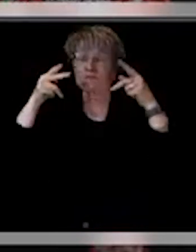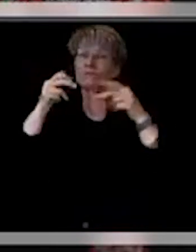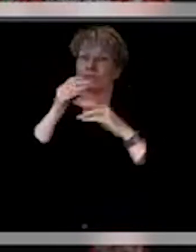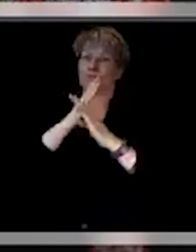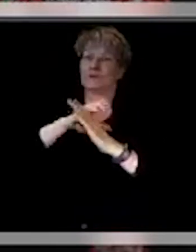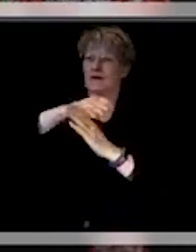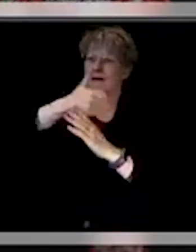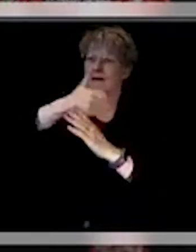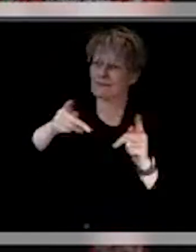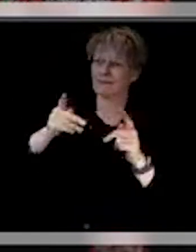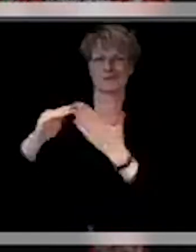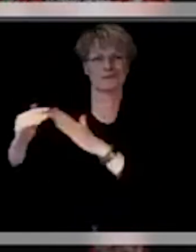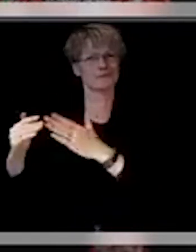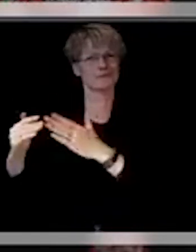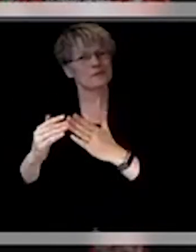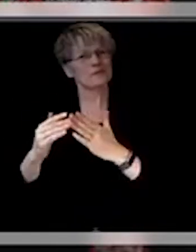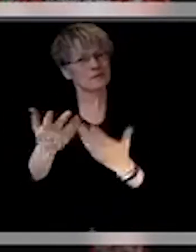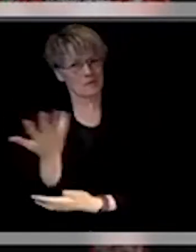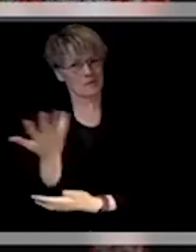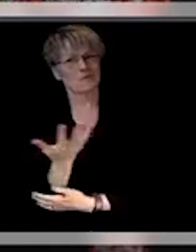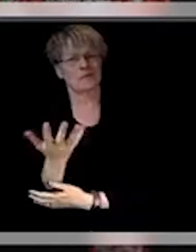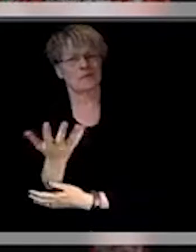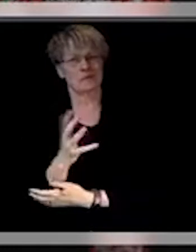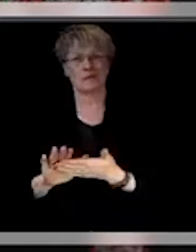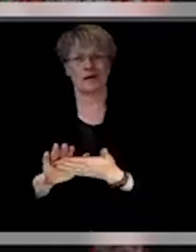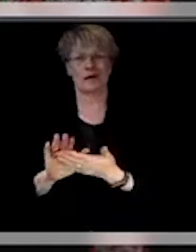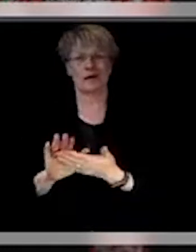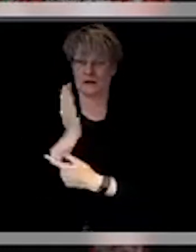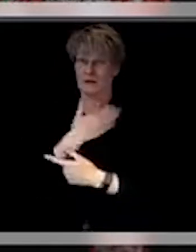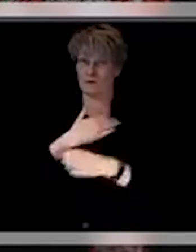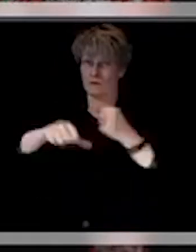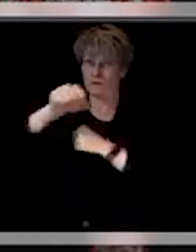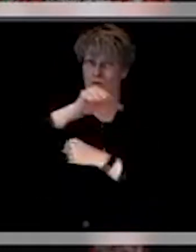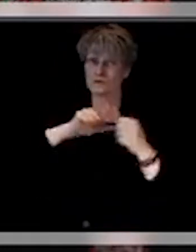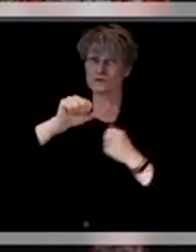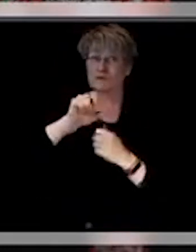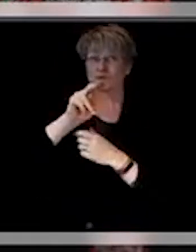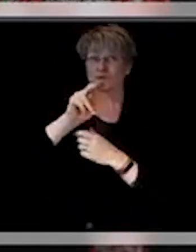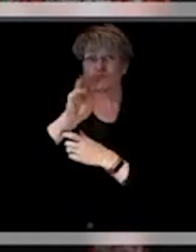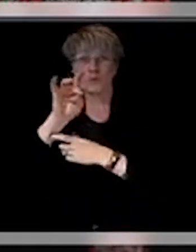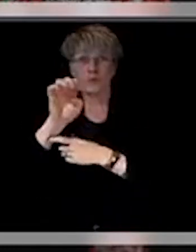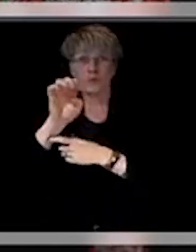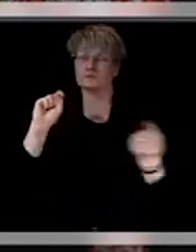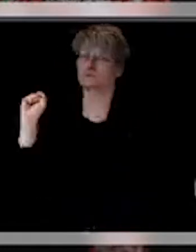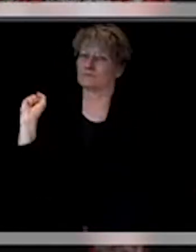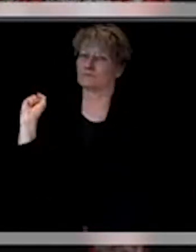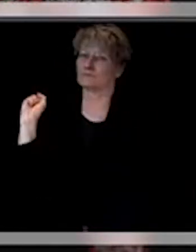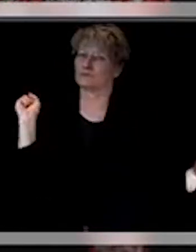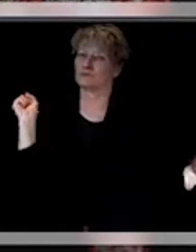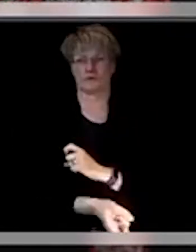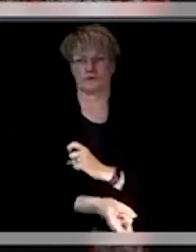about how social norms of change related to tobacco use. Back in the day, maybe 30 or